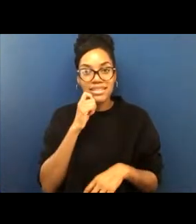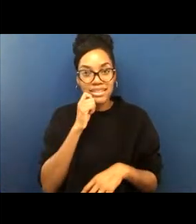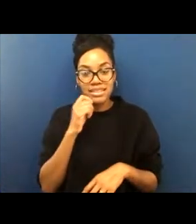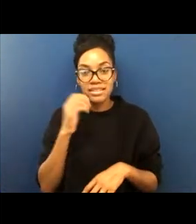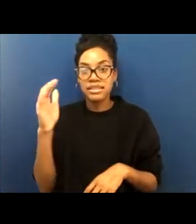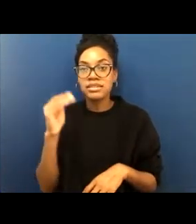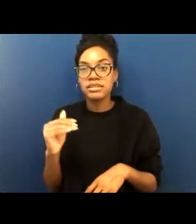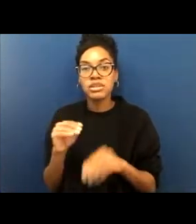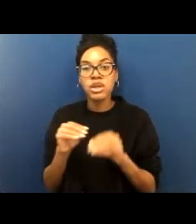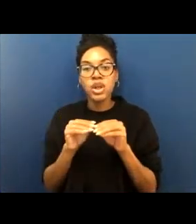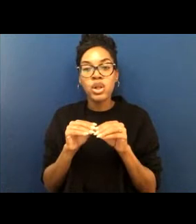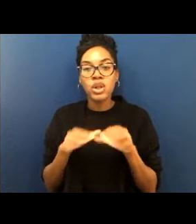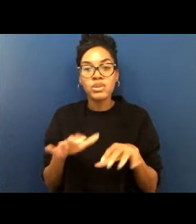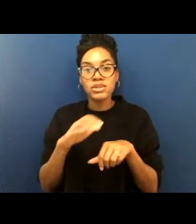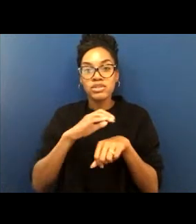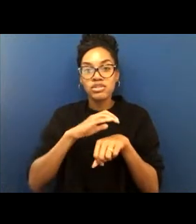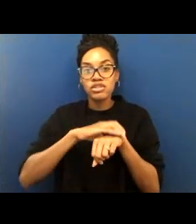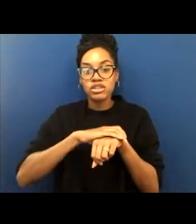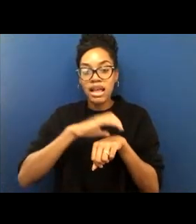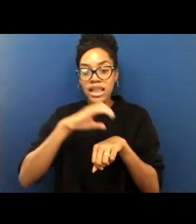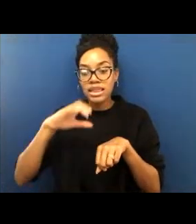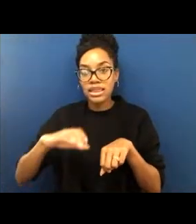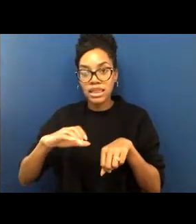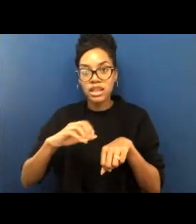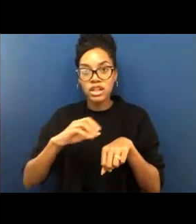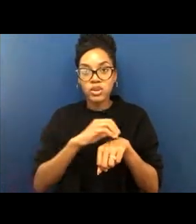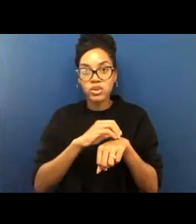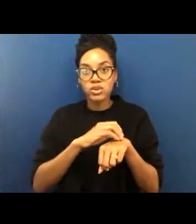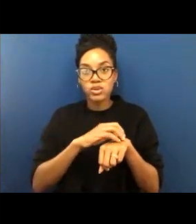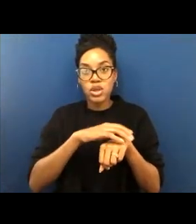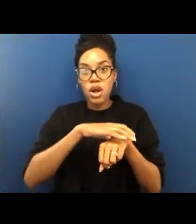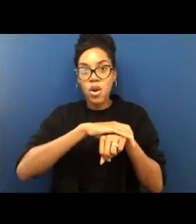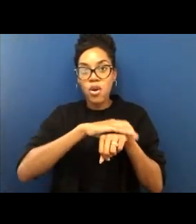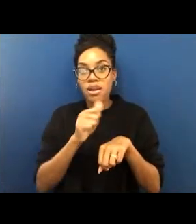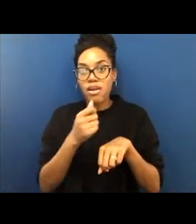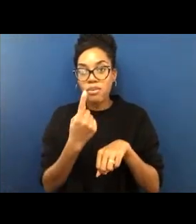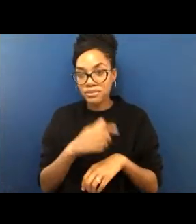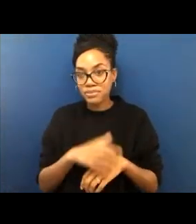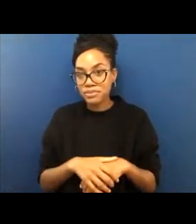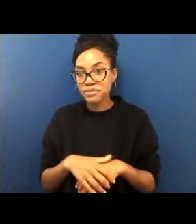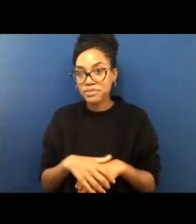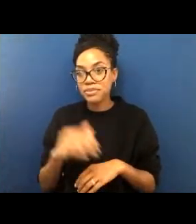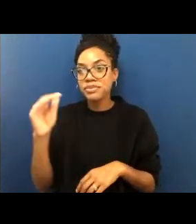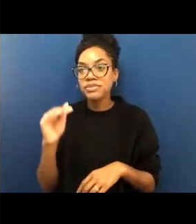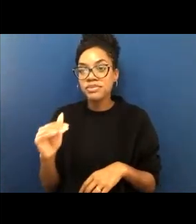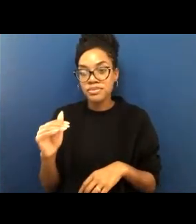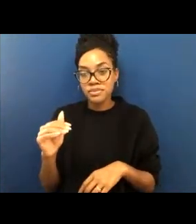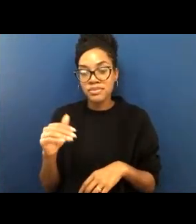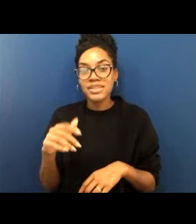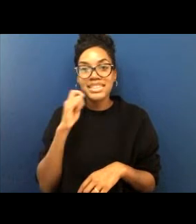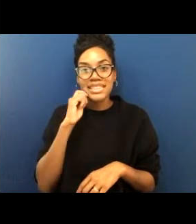Summerlyn was also saying that they shed their skin. Rena is saying their legs fall off and new ones grow.